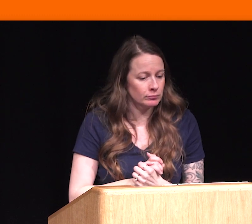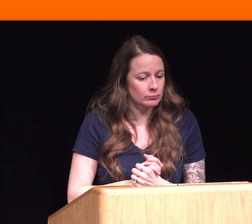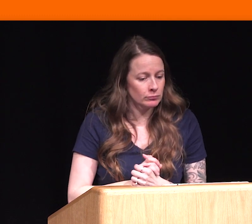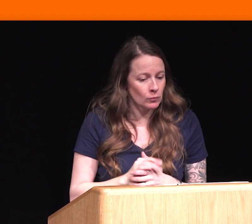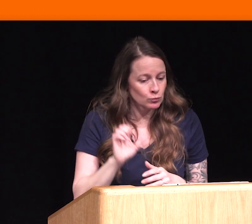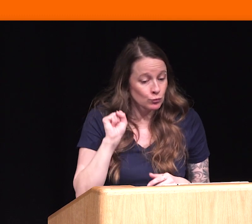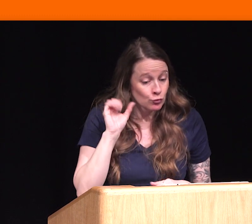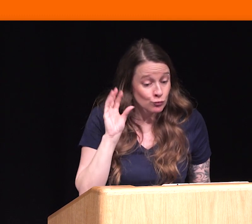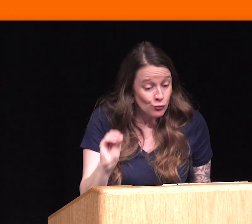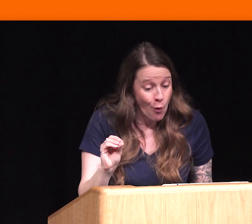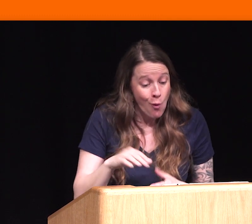but it was never shared with us.